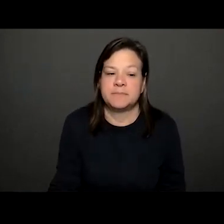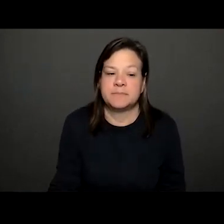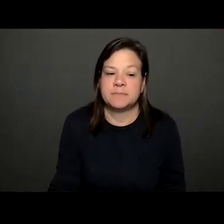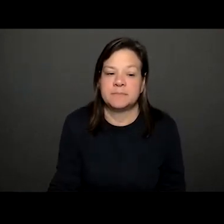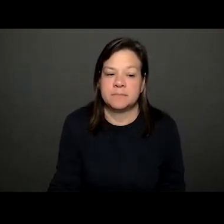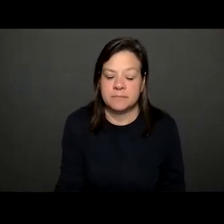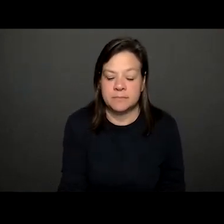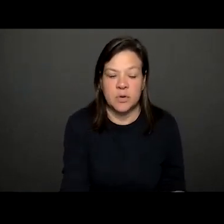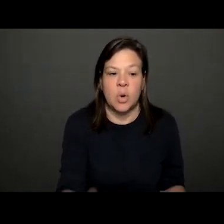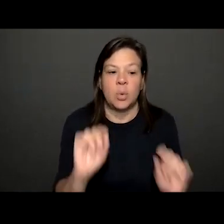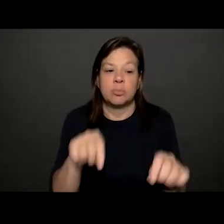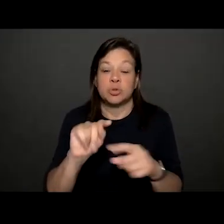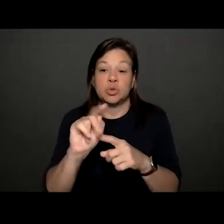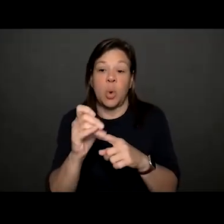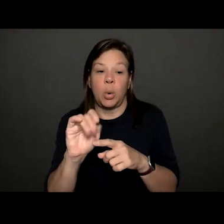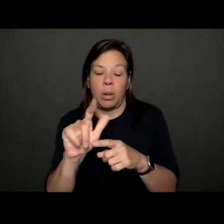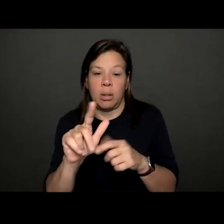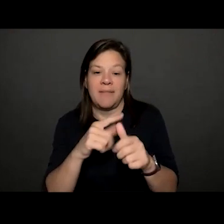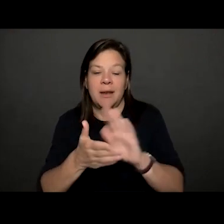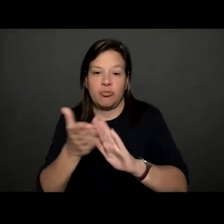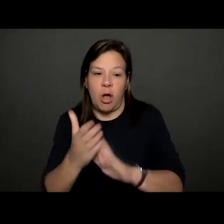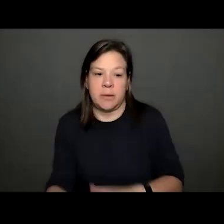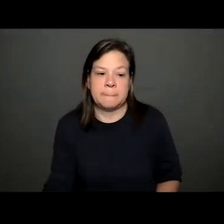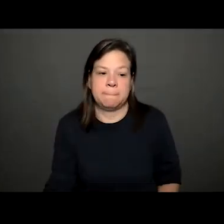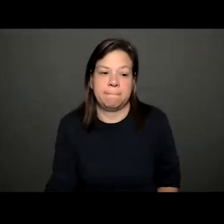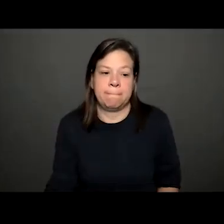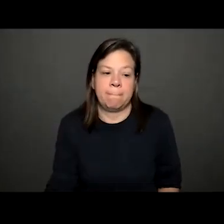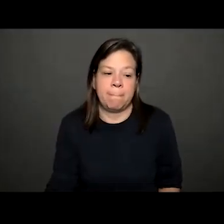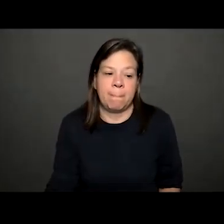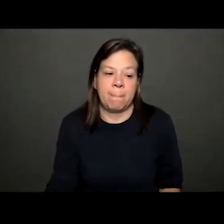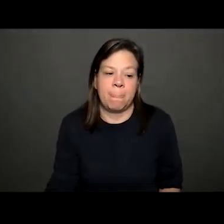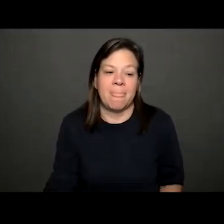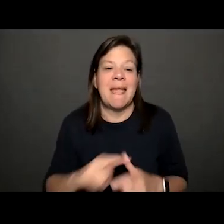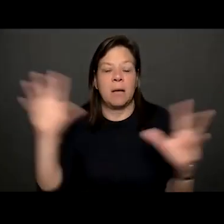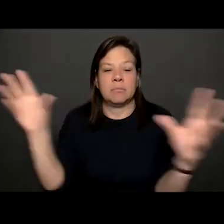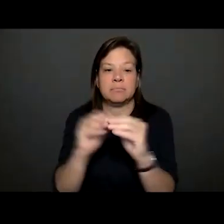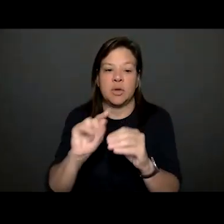NOW WE'RE GETTING THE TOTAL. THIS IS AWESOME.